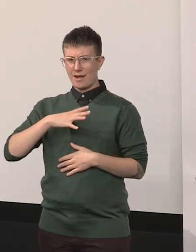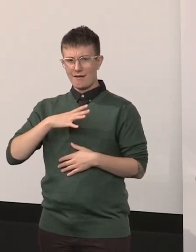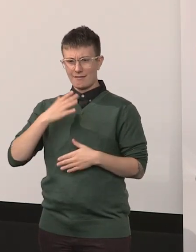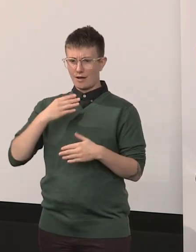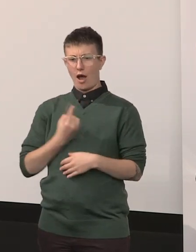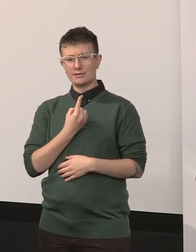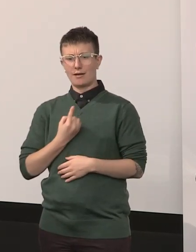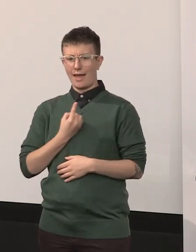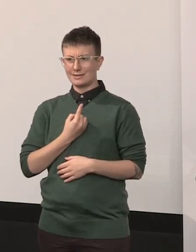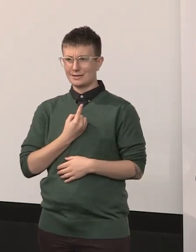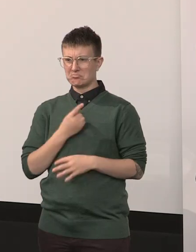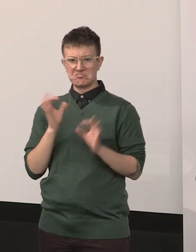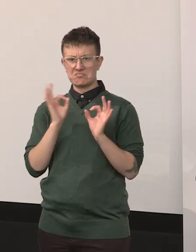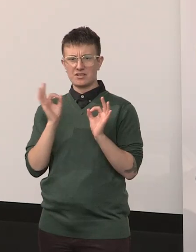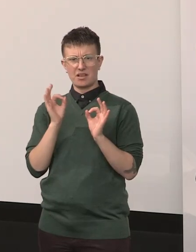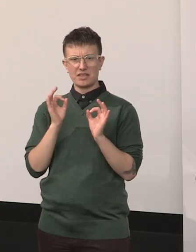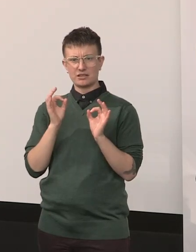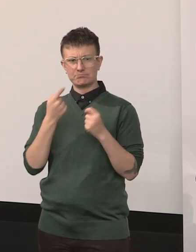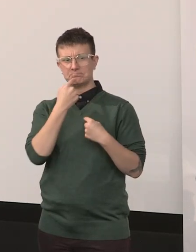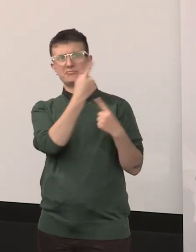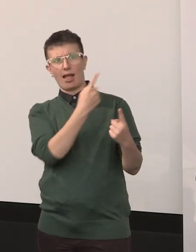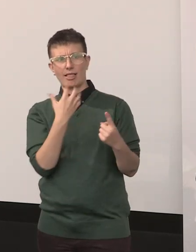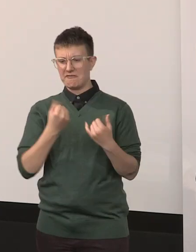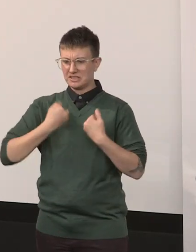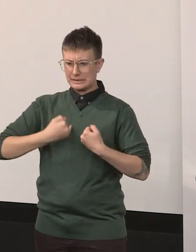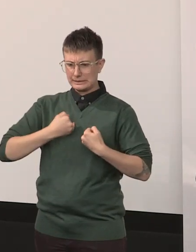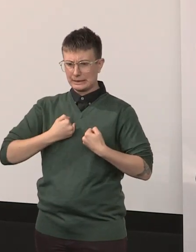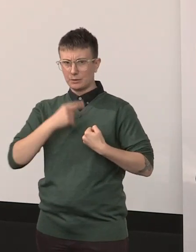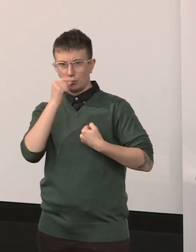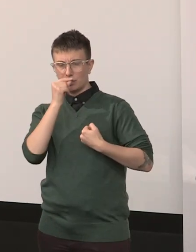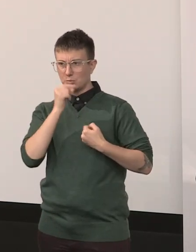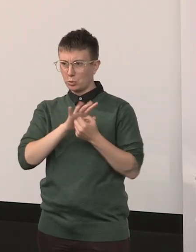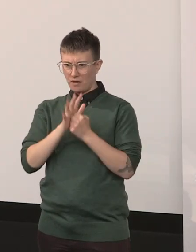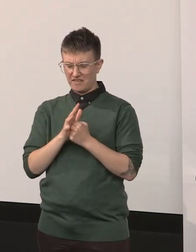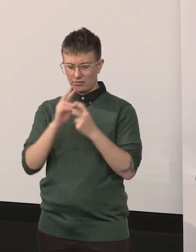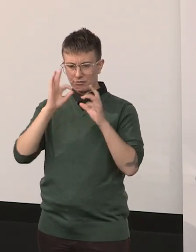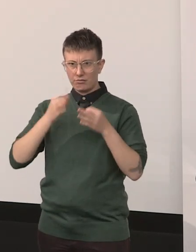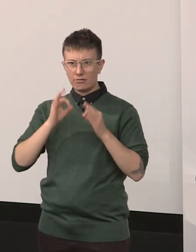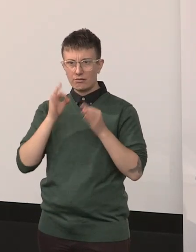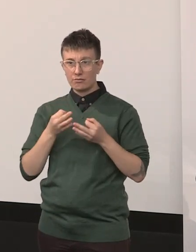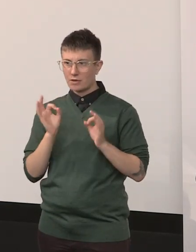Professor Skegg's claim here. Details on how one of the women was able to go through isolation and not